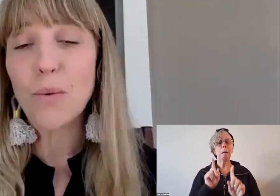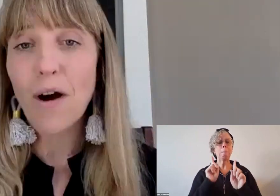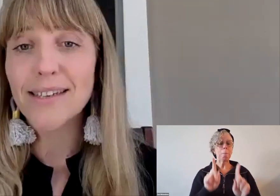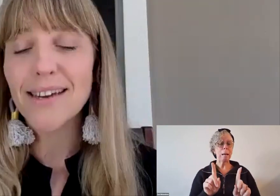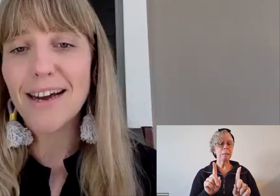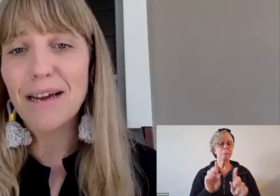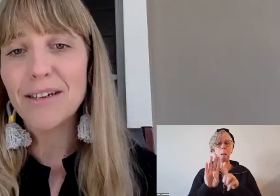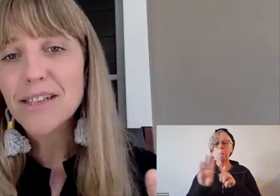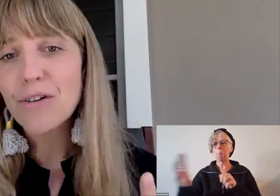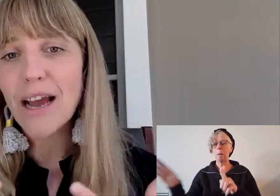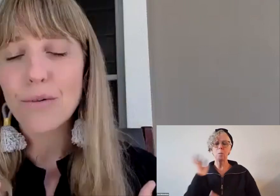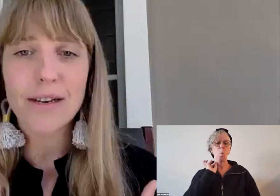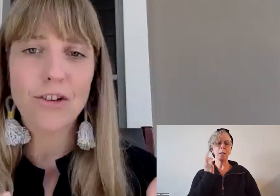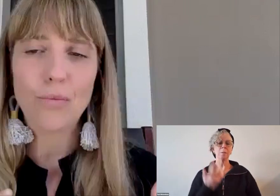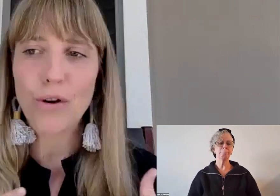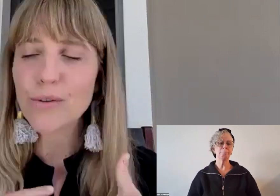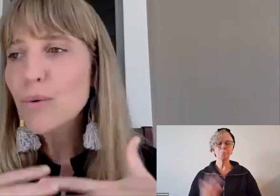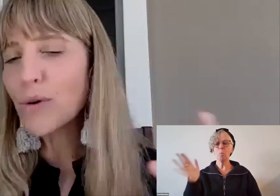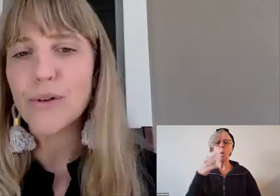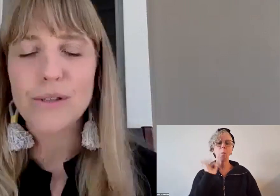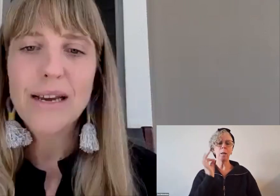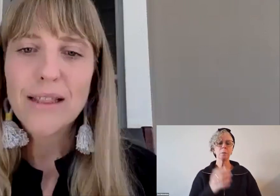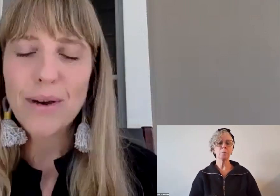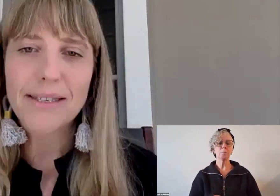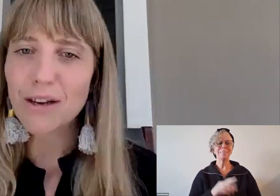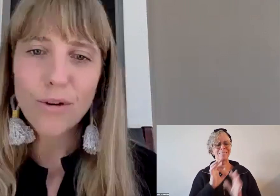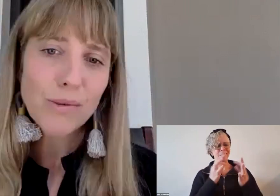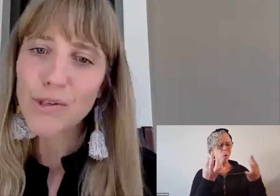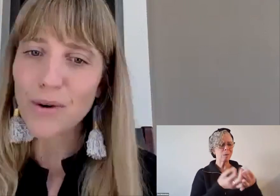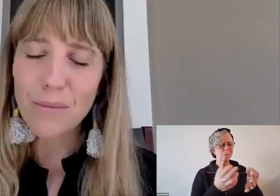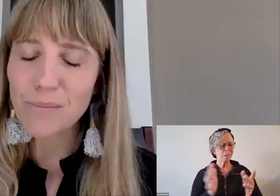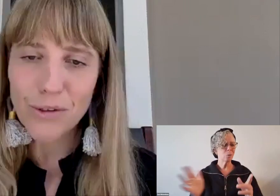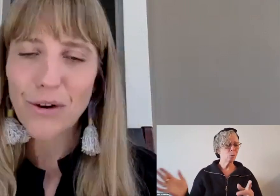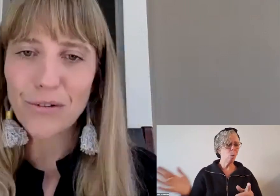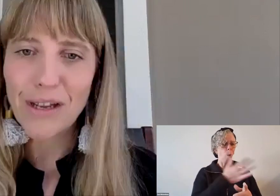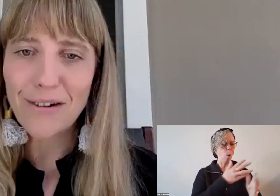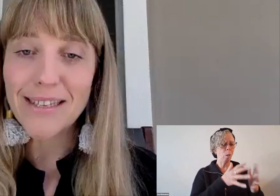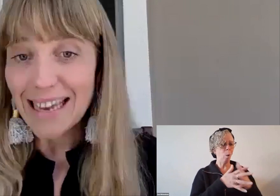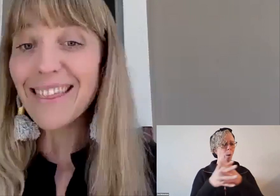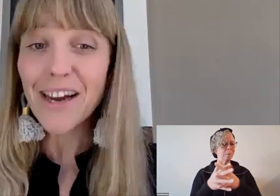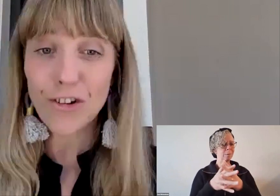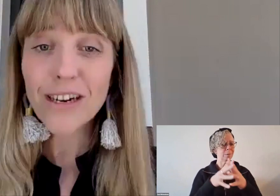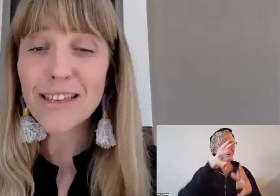In fact, it was all white. And considering our organisation works all across the western suburbs, which is one of the most multicultural areas in the country,